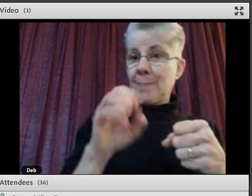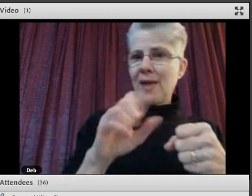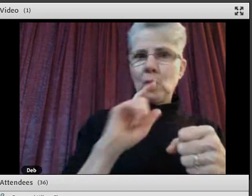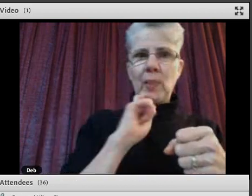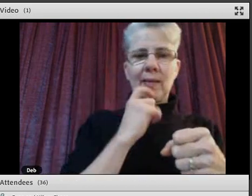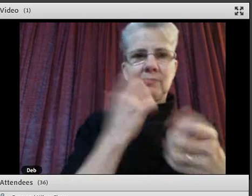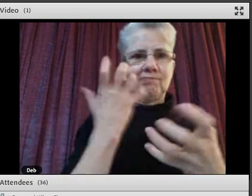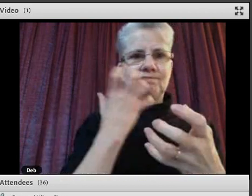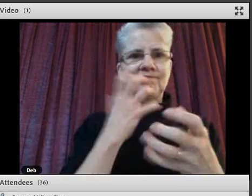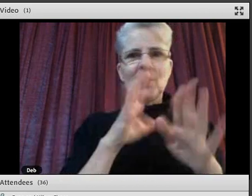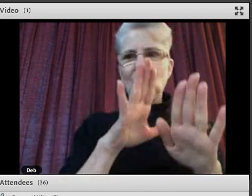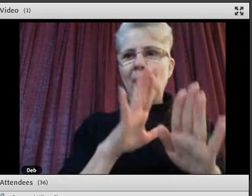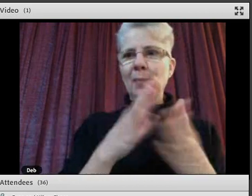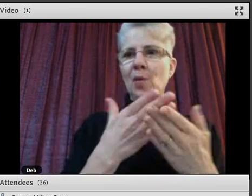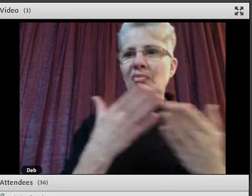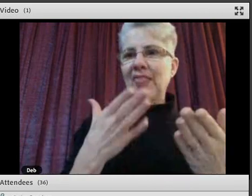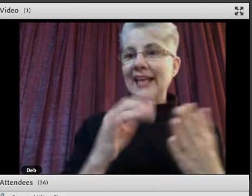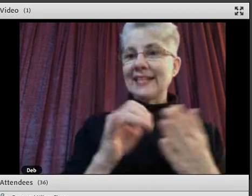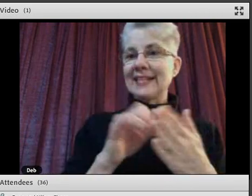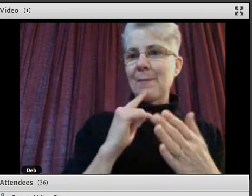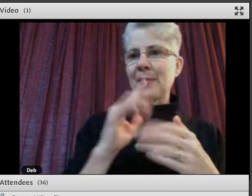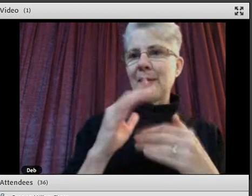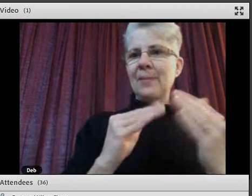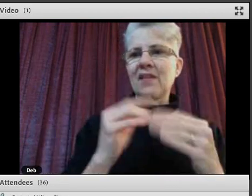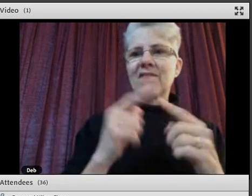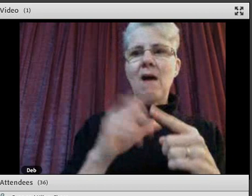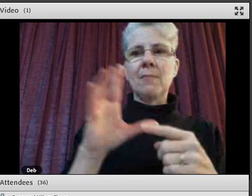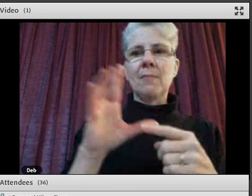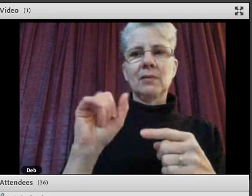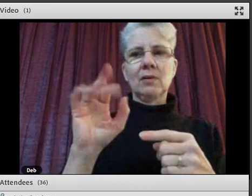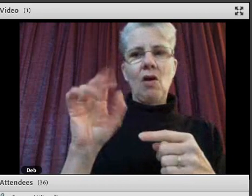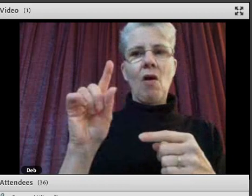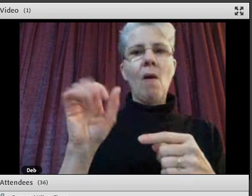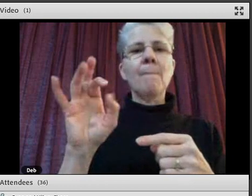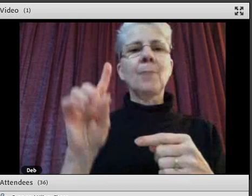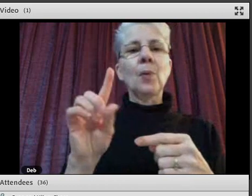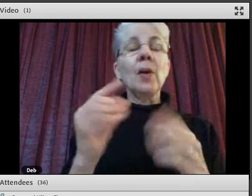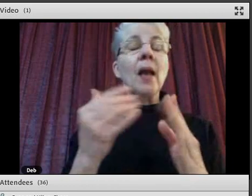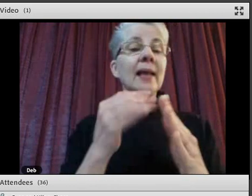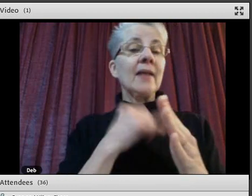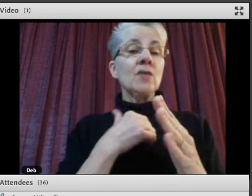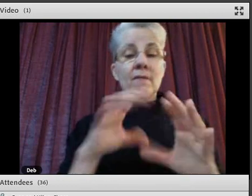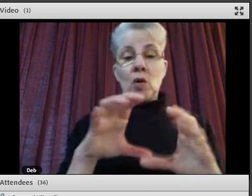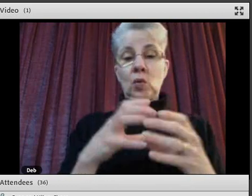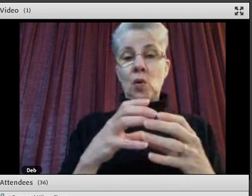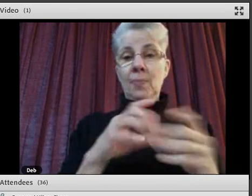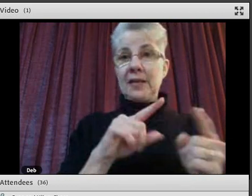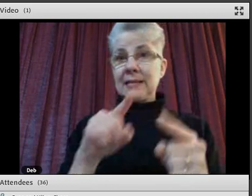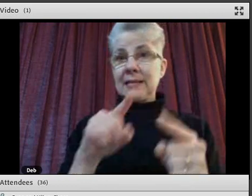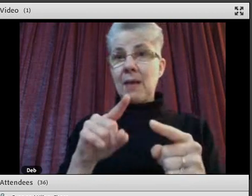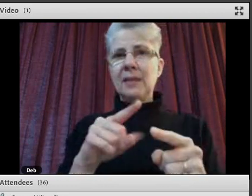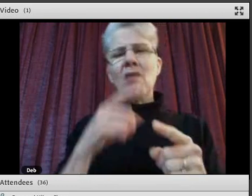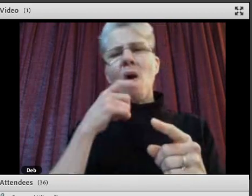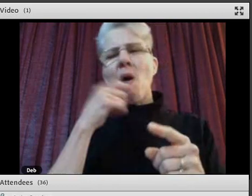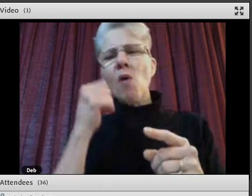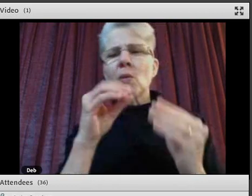just some really incredible things that can be built out of cardboard. Again, if you've got a group coming in that's older,